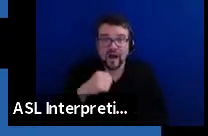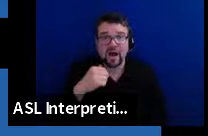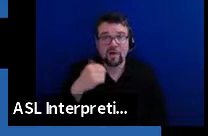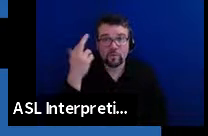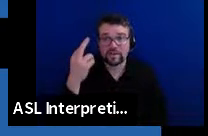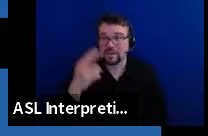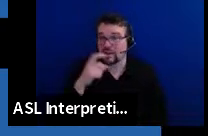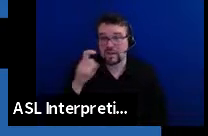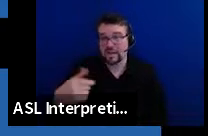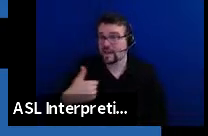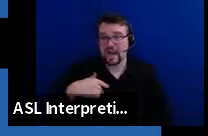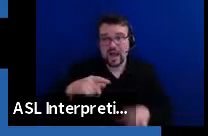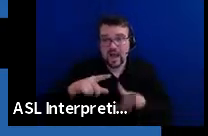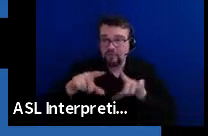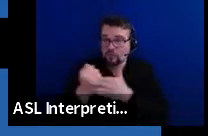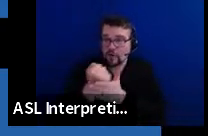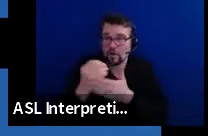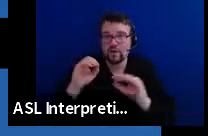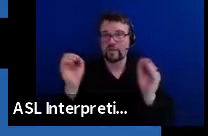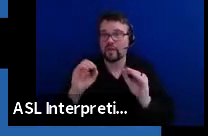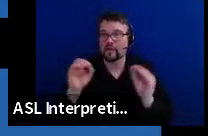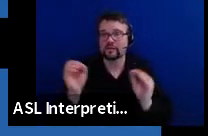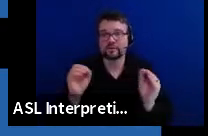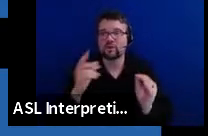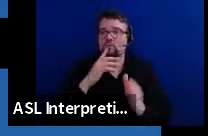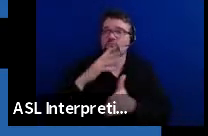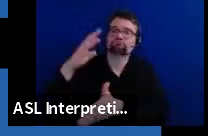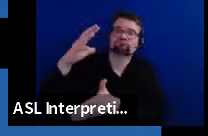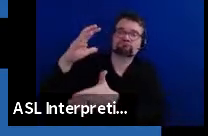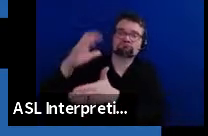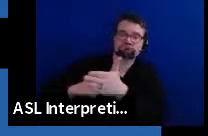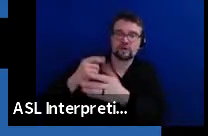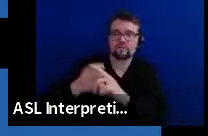IN HAND BECAUSE THE DONATION IS DEDUCTED AUTOMATICALLY FROM MY CELLPHONE BILL.